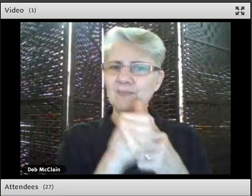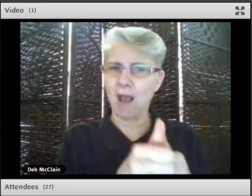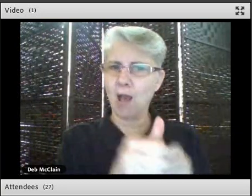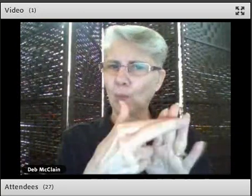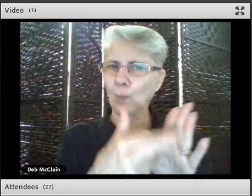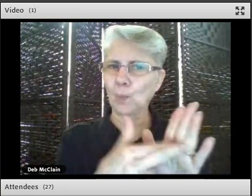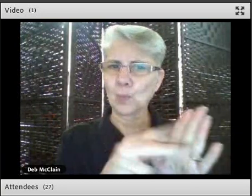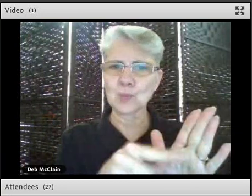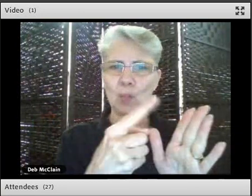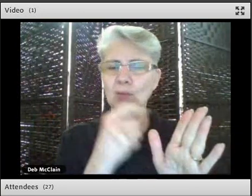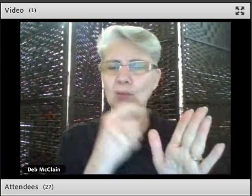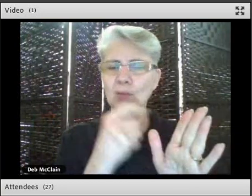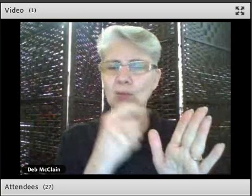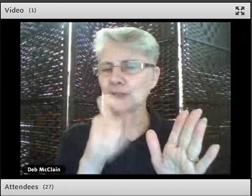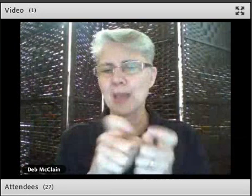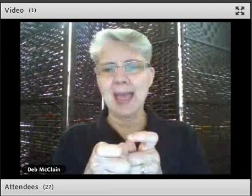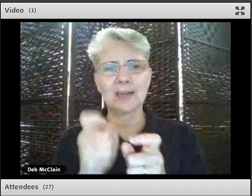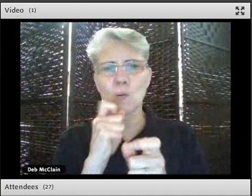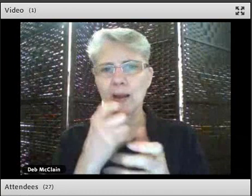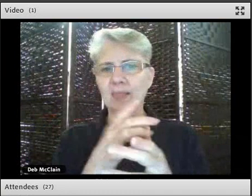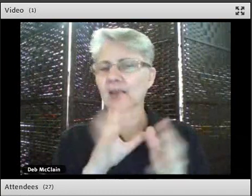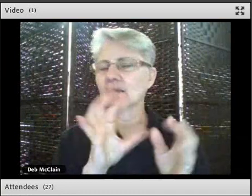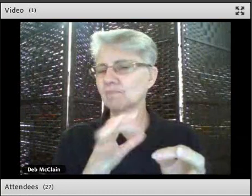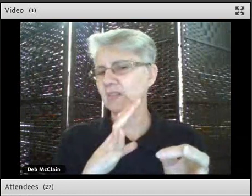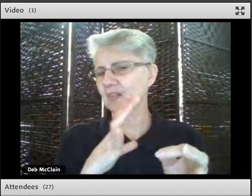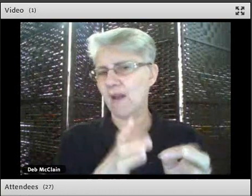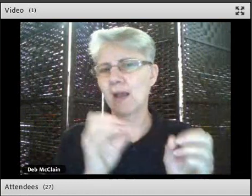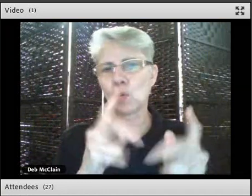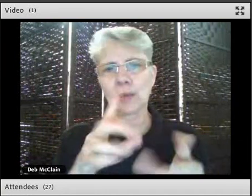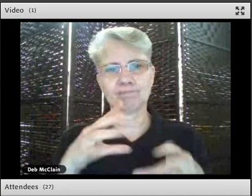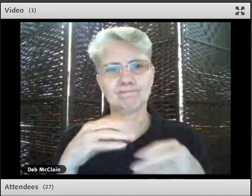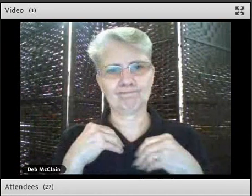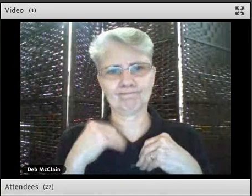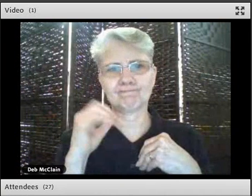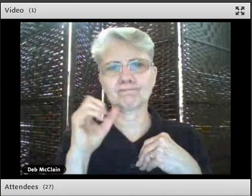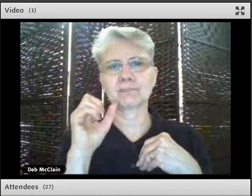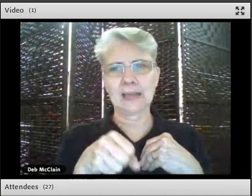So, here is an example for the audio discs,